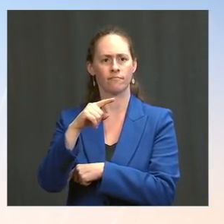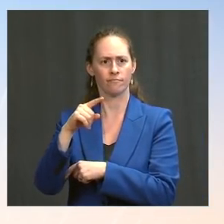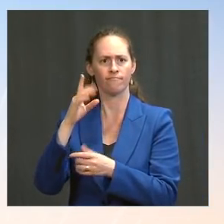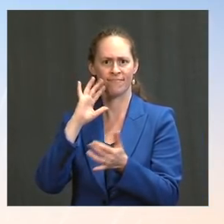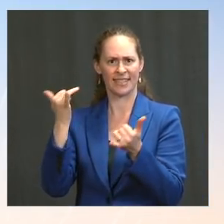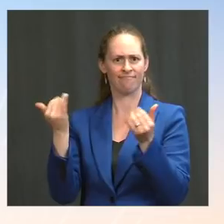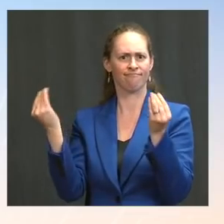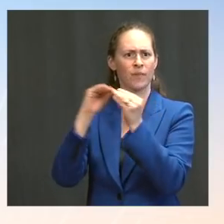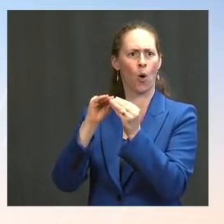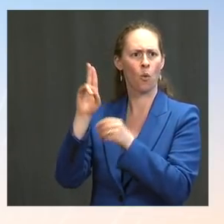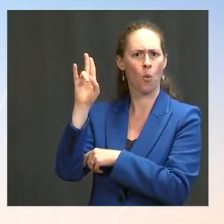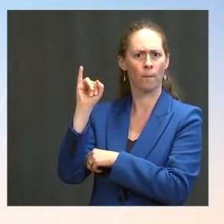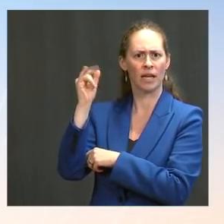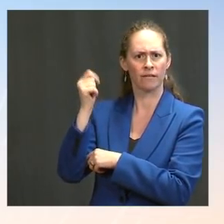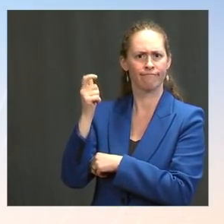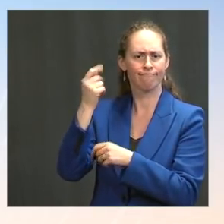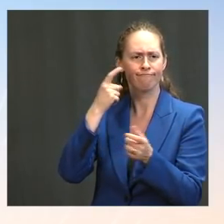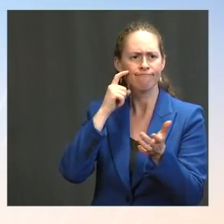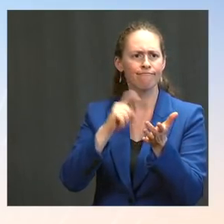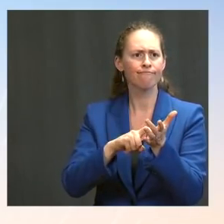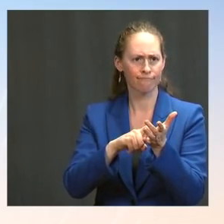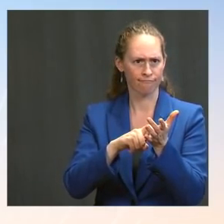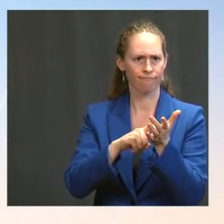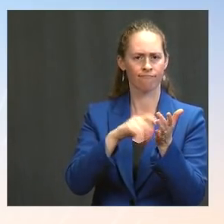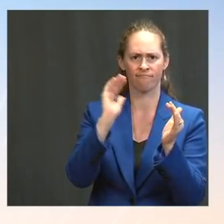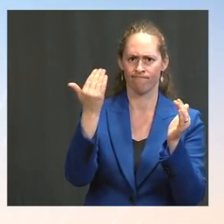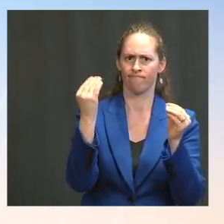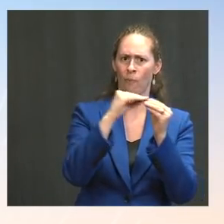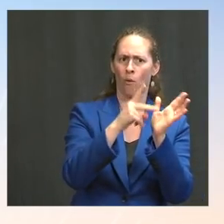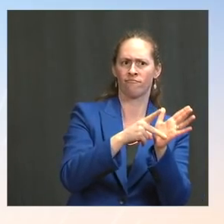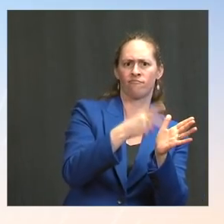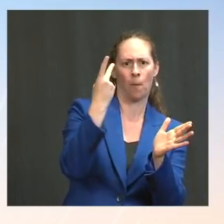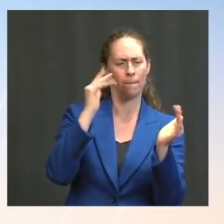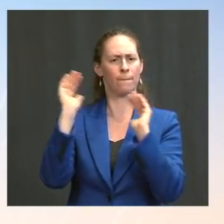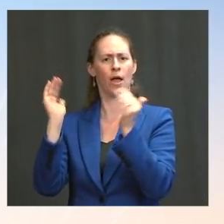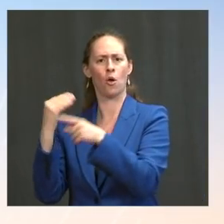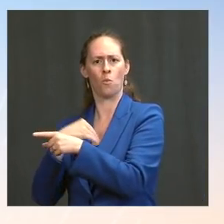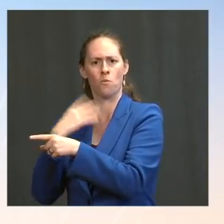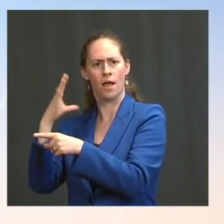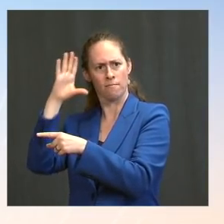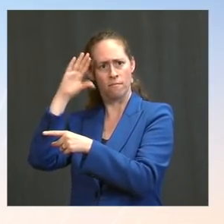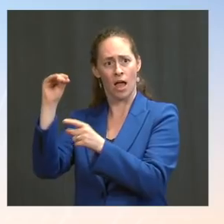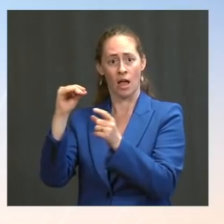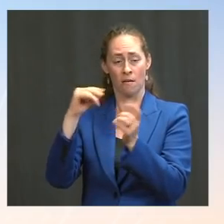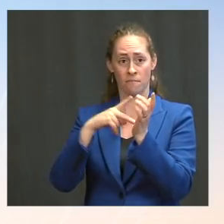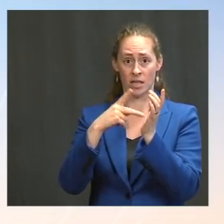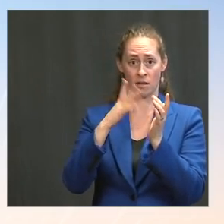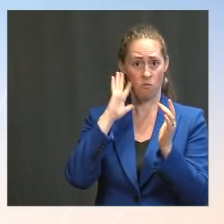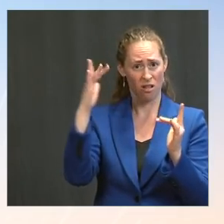Do you expect to close this gap? And which policies are going to be the most important for getting that? Mr. Deese: Well, I'm glad you raise the issue